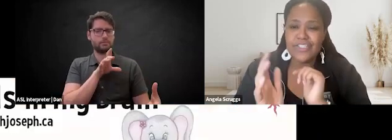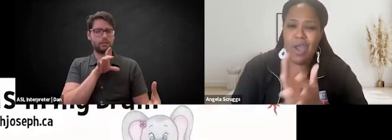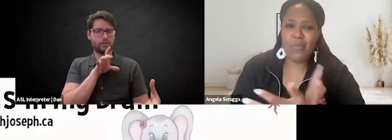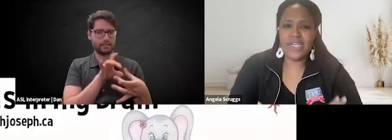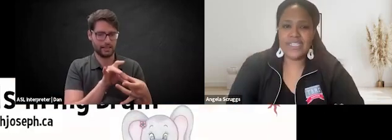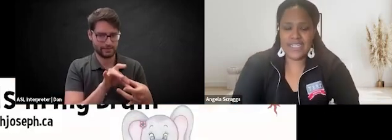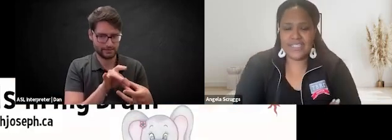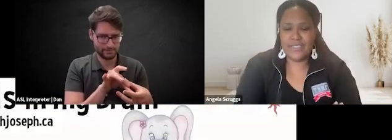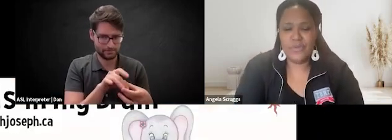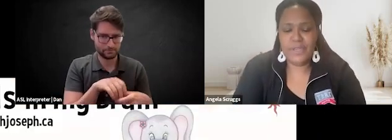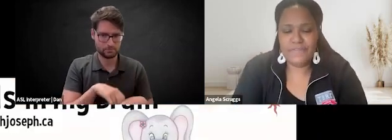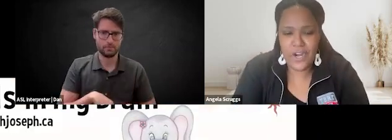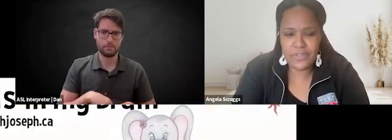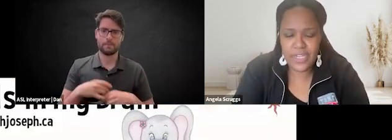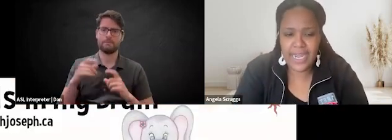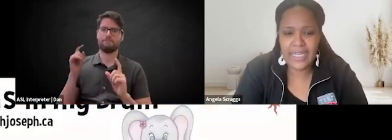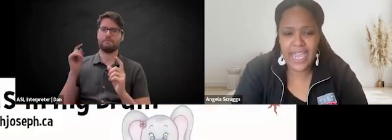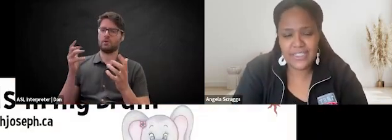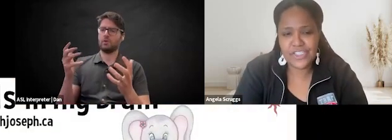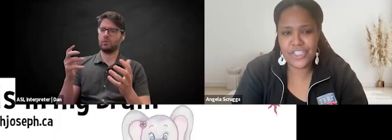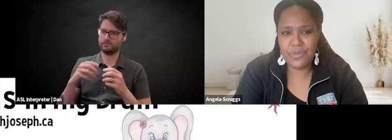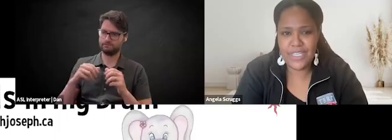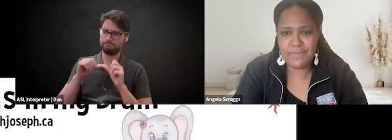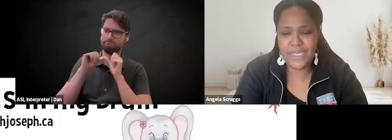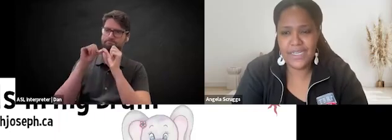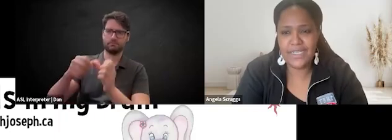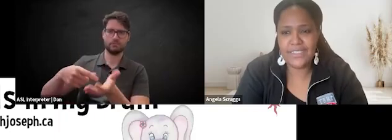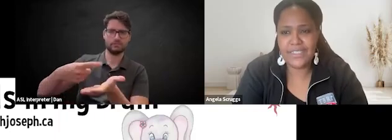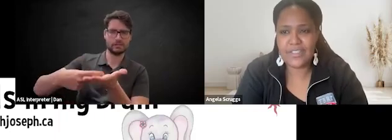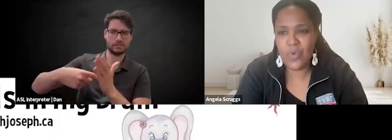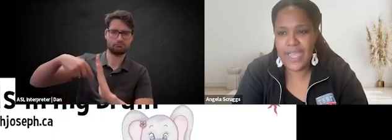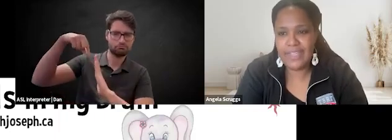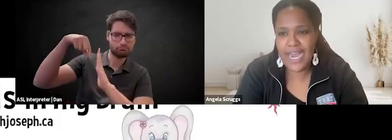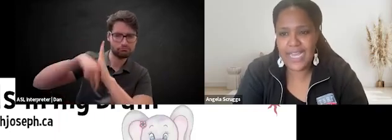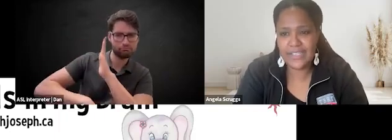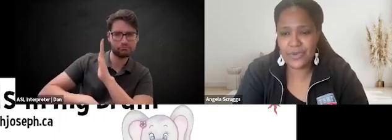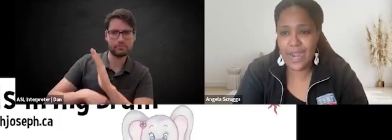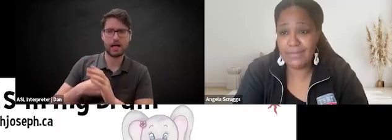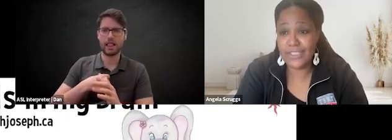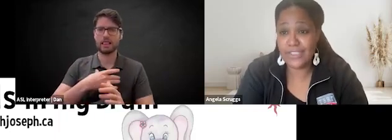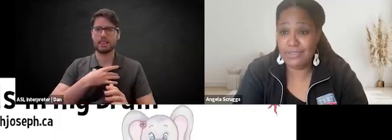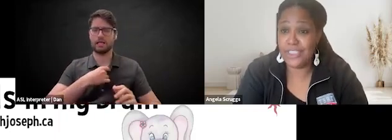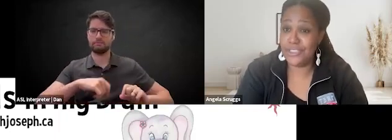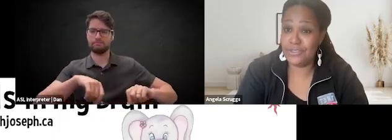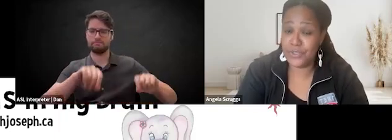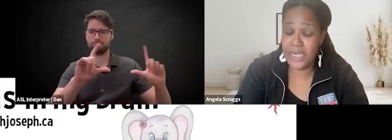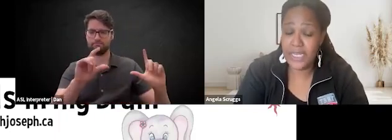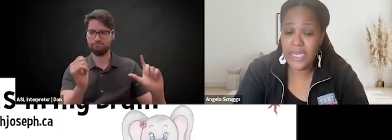So I wanna discuss this a little bit further. And I like to show this because this is a way that I describe this to children.